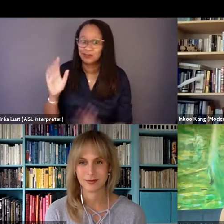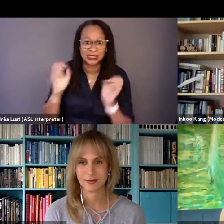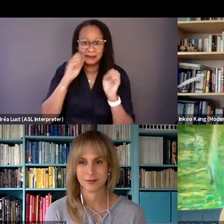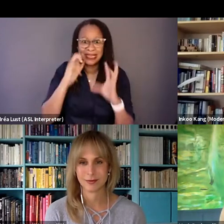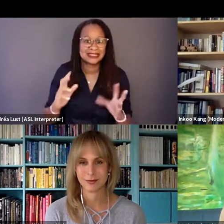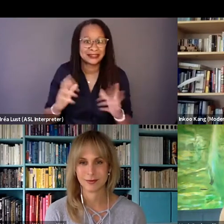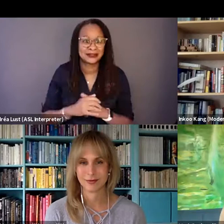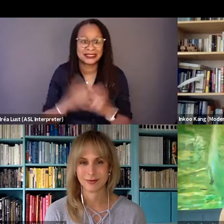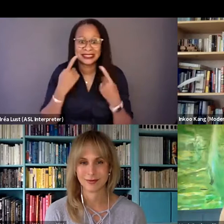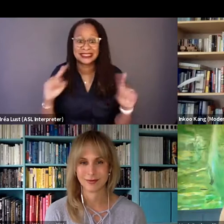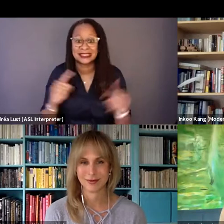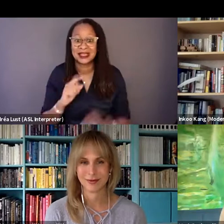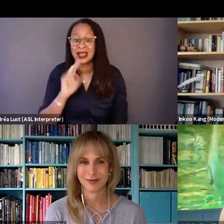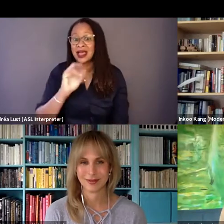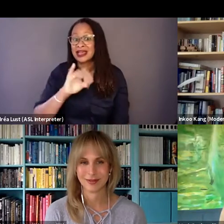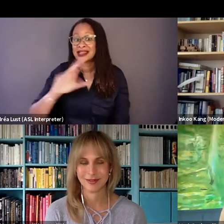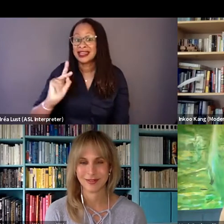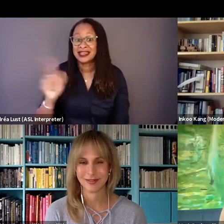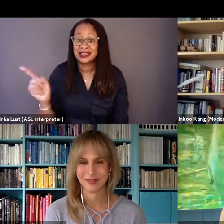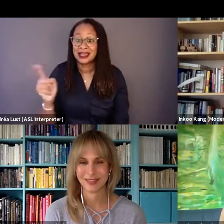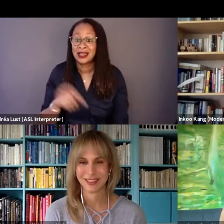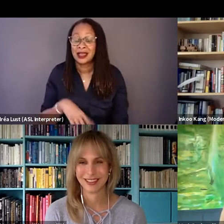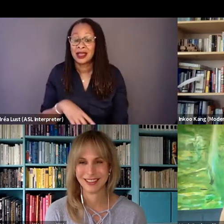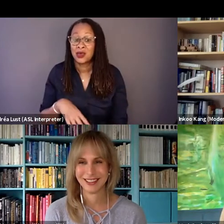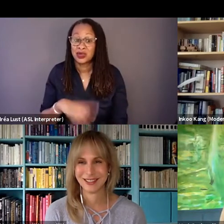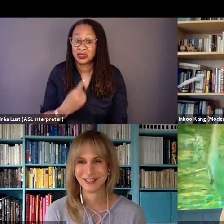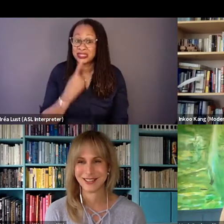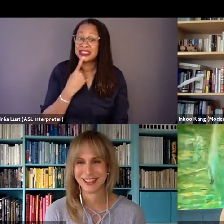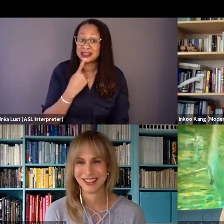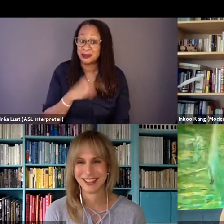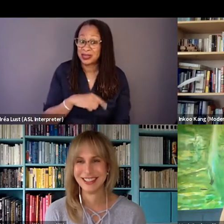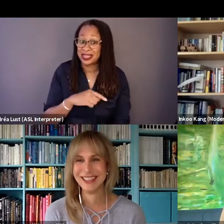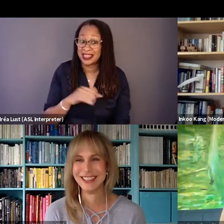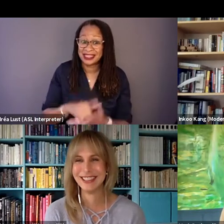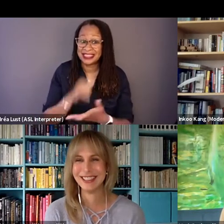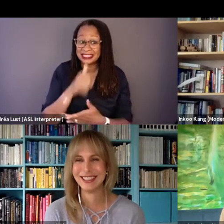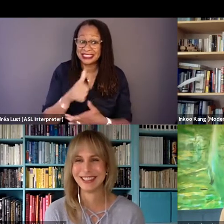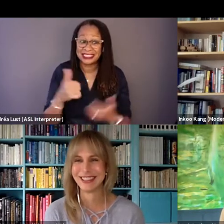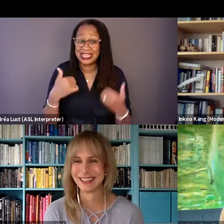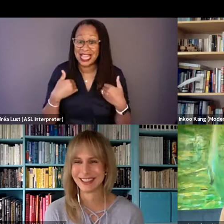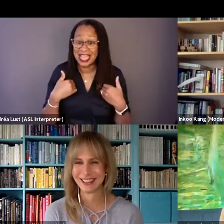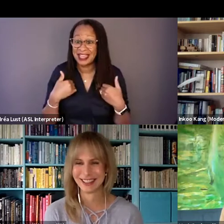Nick, were you disappointed as an "Unsolved Mysteries" fan that you didn't have super cheesy '80s recreation?